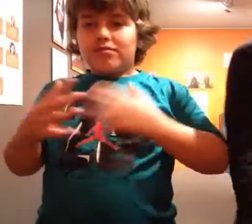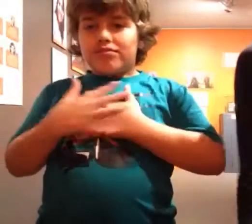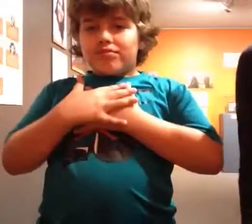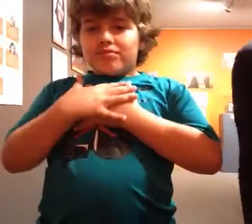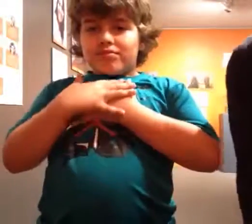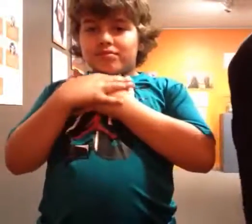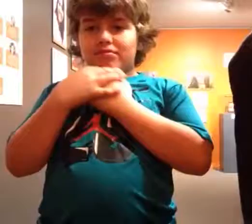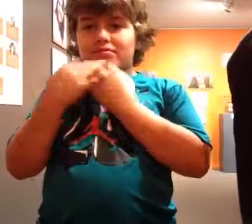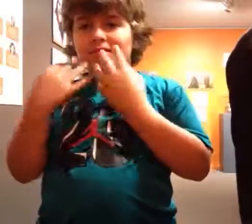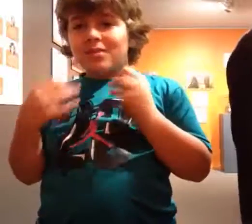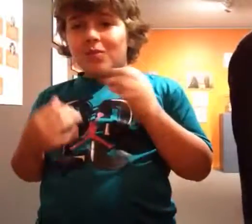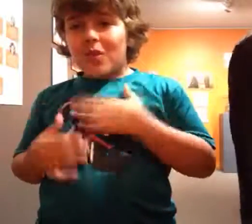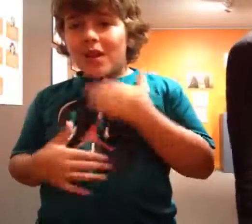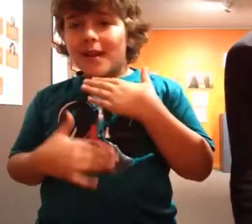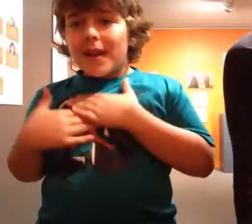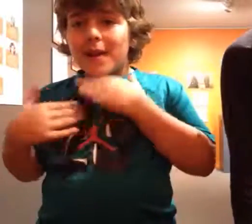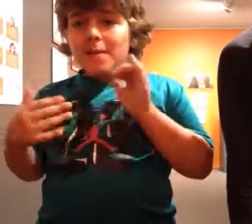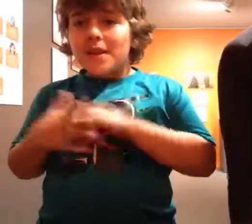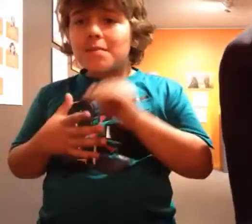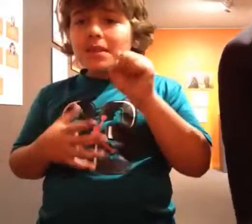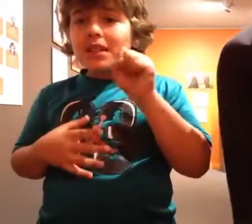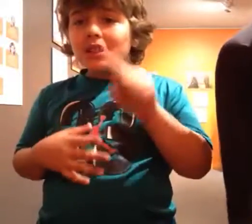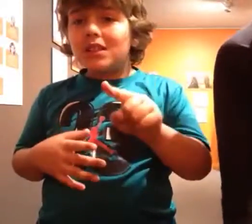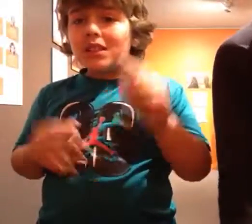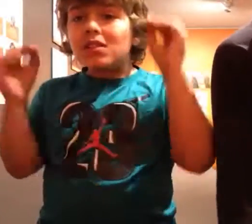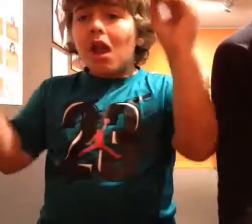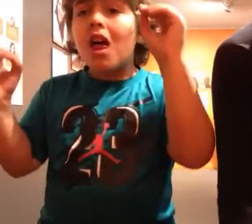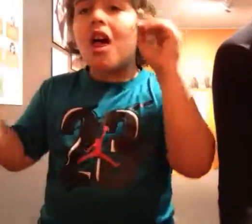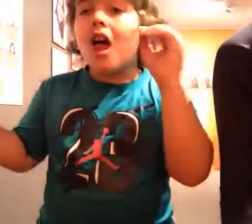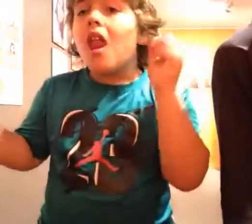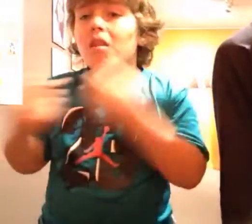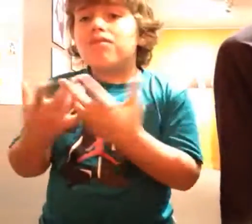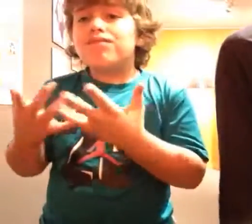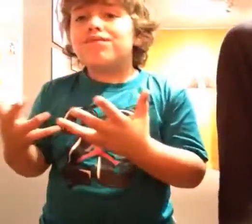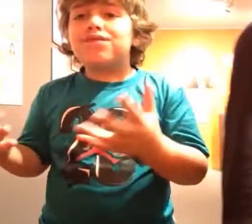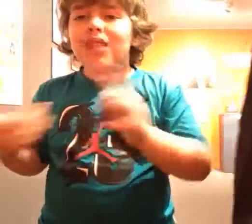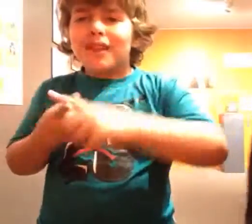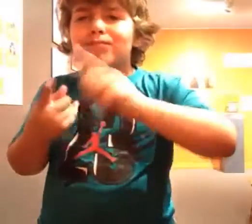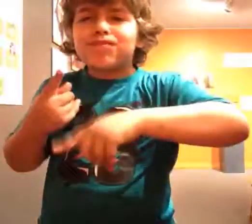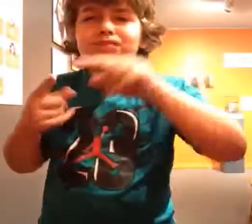I’m so inspired and so happy that ASD teaches so many different things like